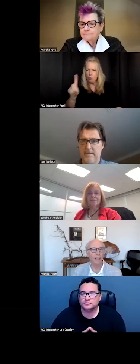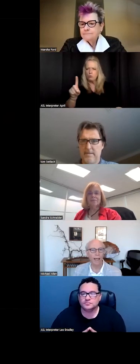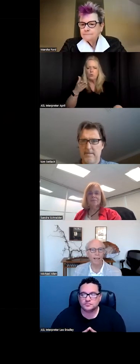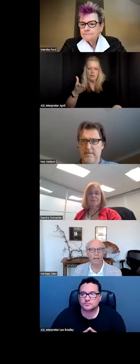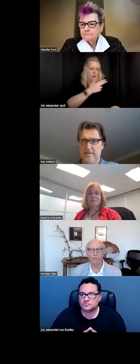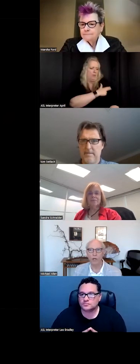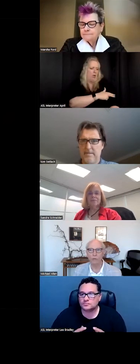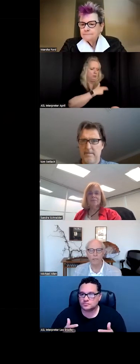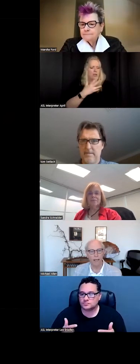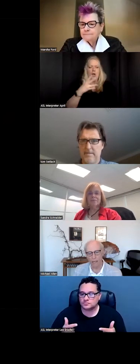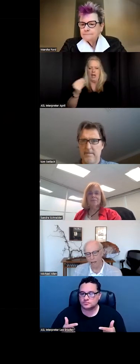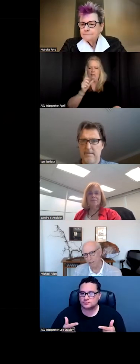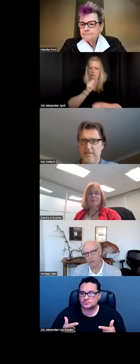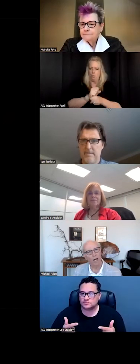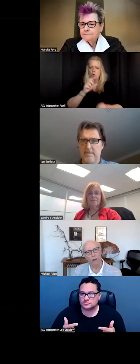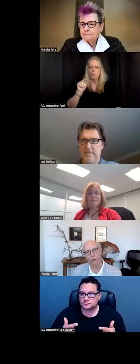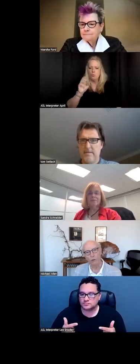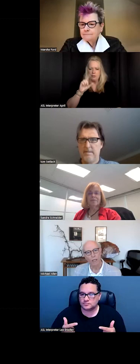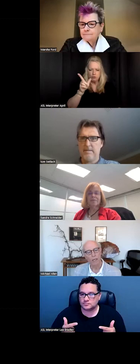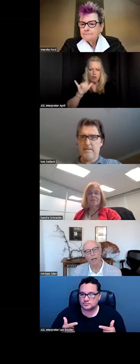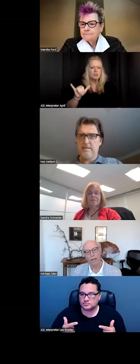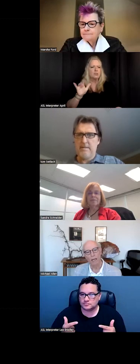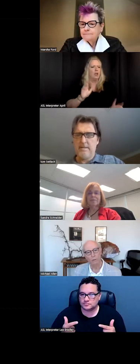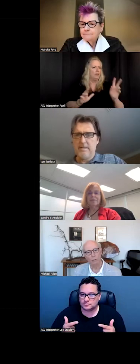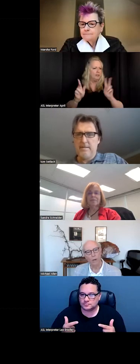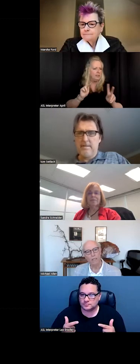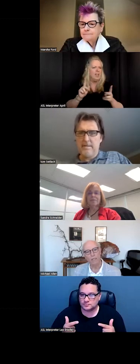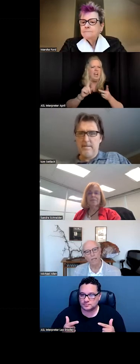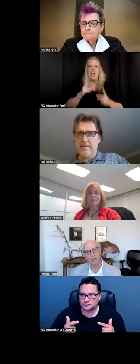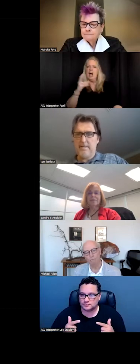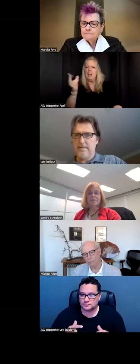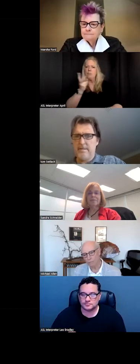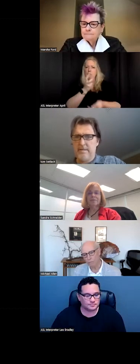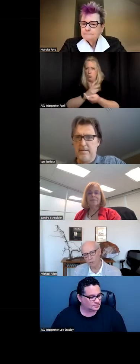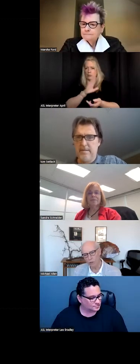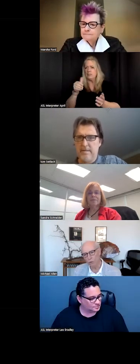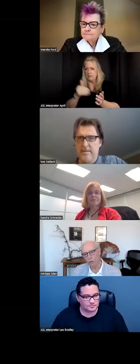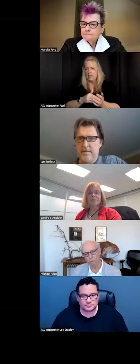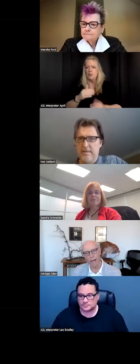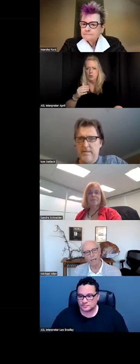AND HAVE WORKED WITH TOXICOLOGY FELLOWS. AND WITH THE POISON CENTER TO, MANAGE